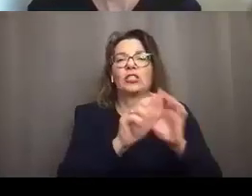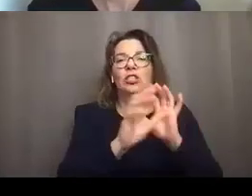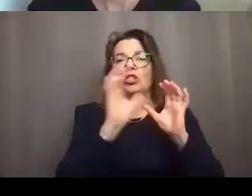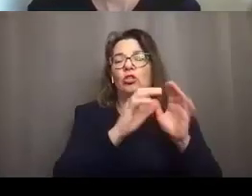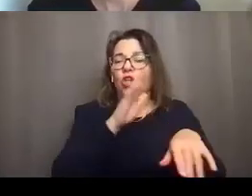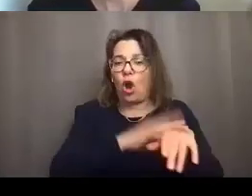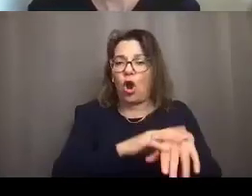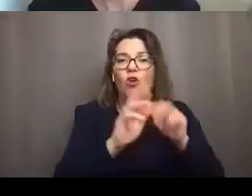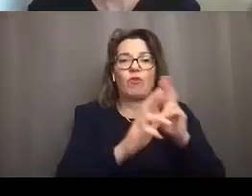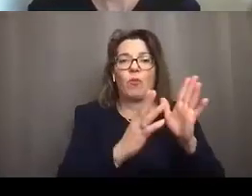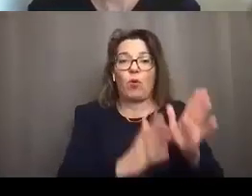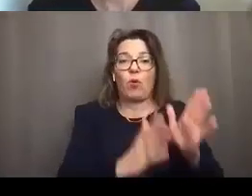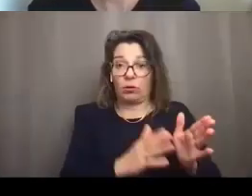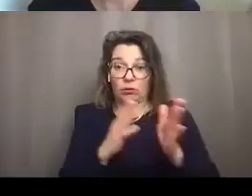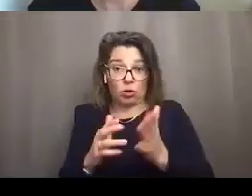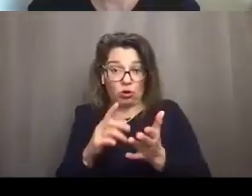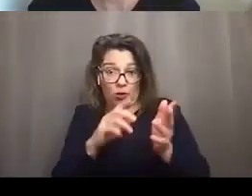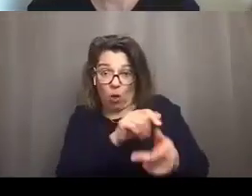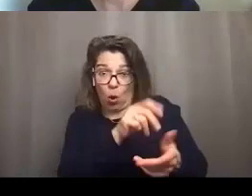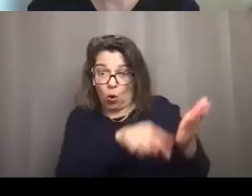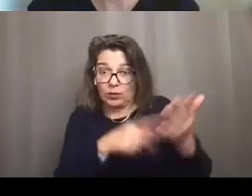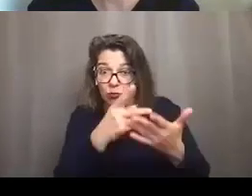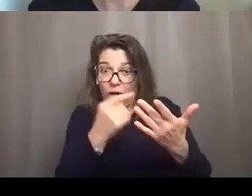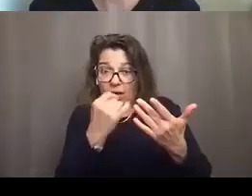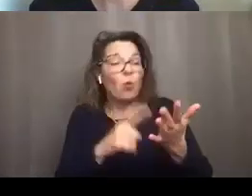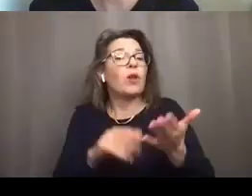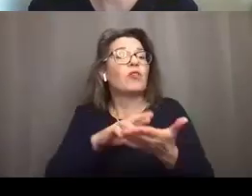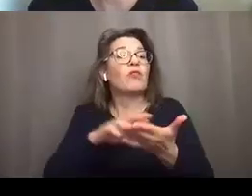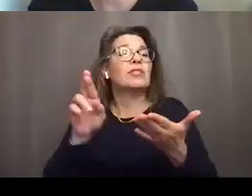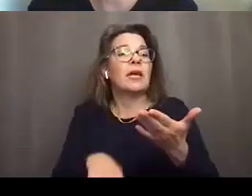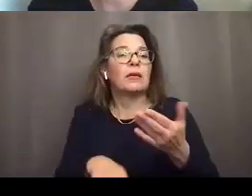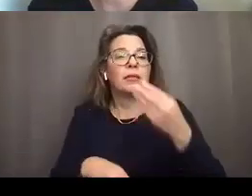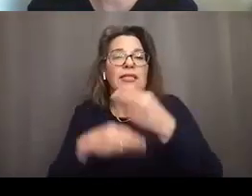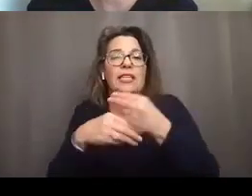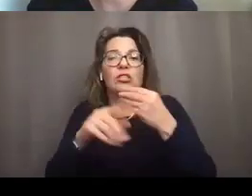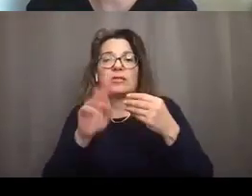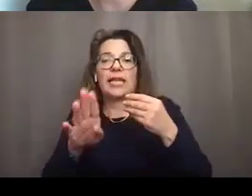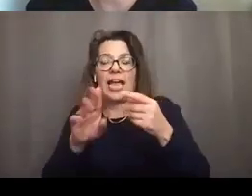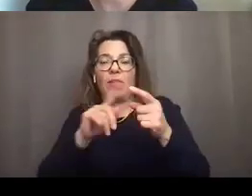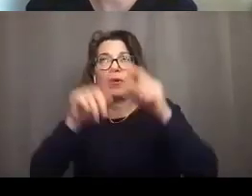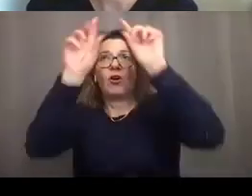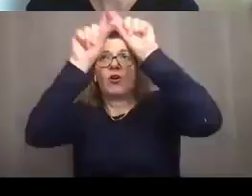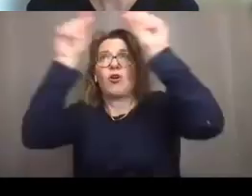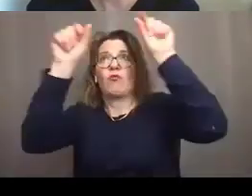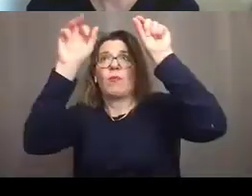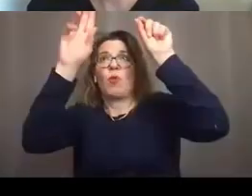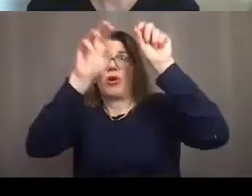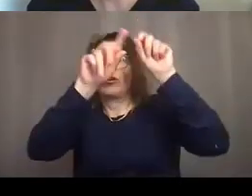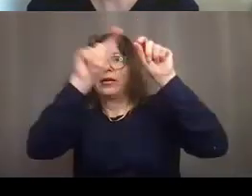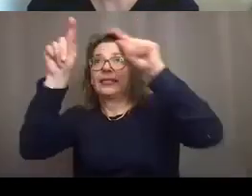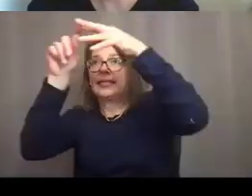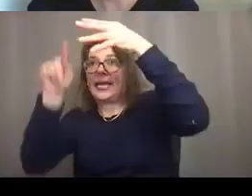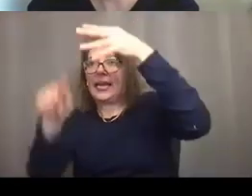To see what results came out of those projects, use the additional tabs at the top of your RePORTER search to view publications,